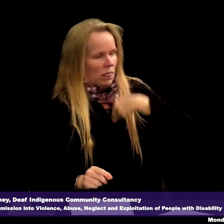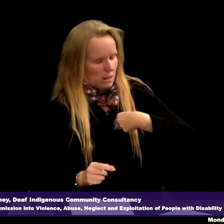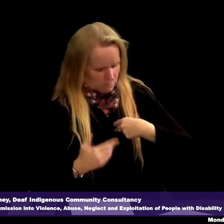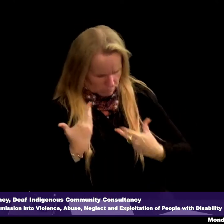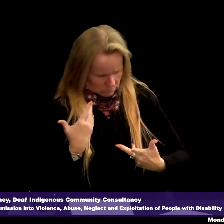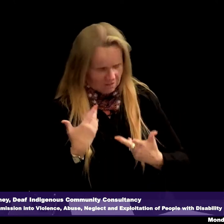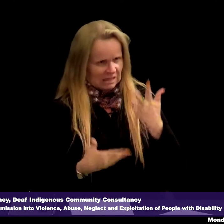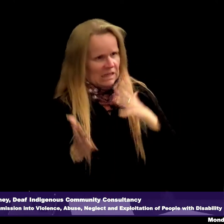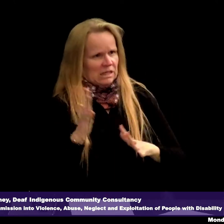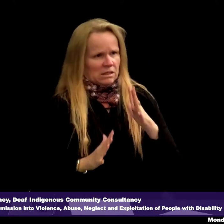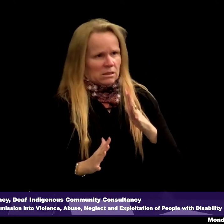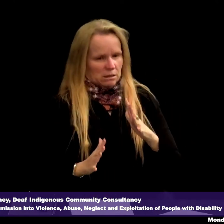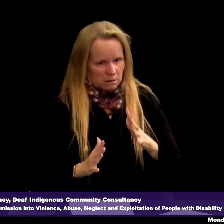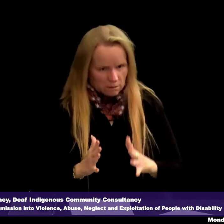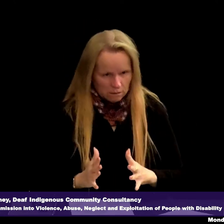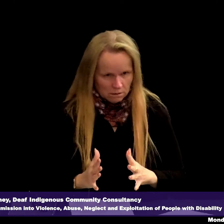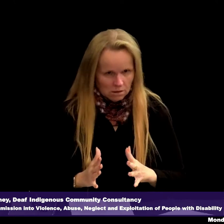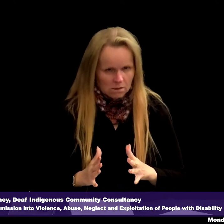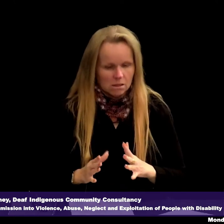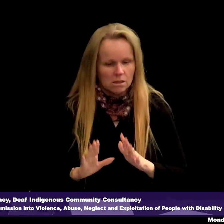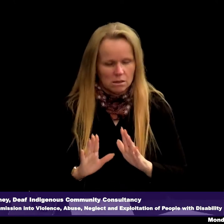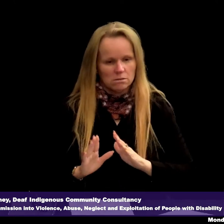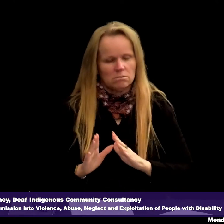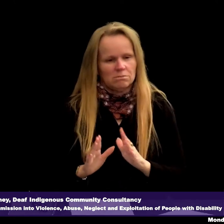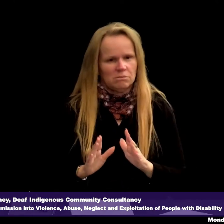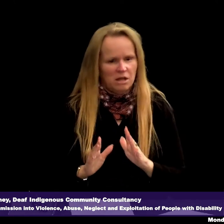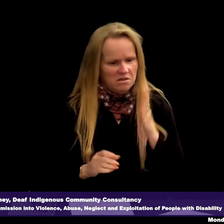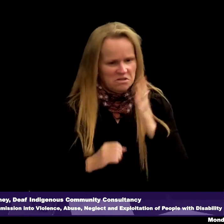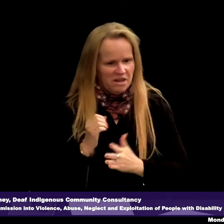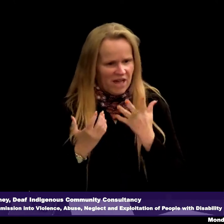And it felt - I felt as though it labelled me, and I found that quite awkward to deal